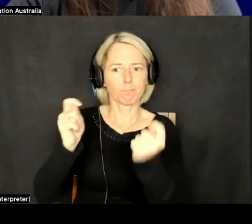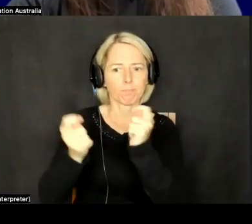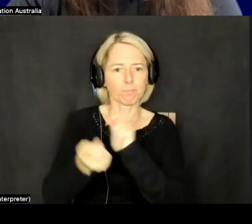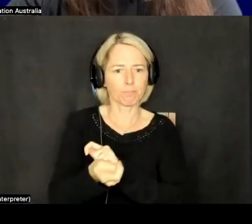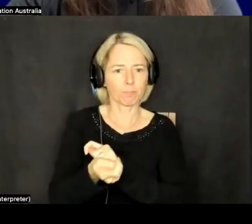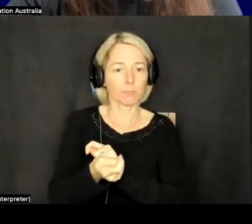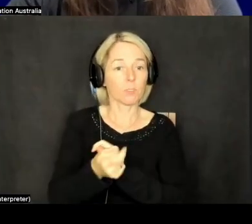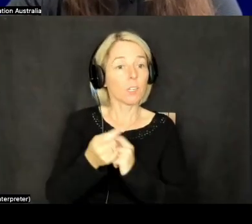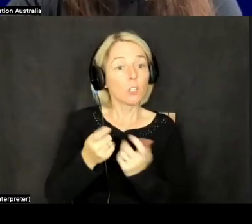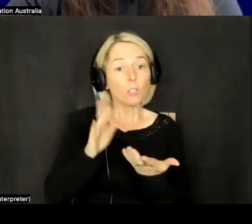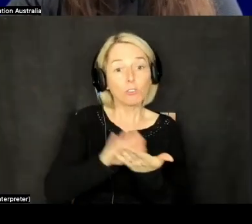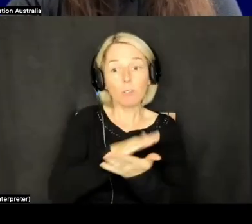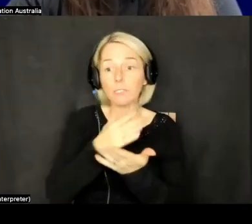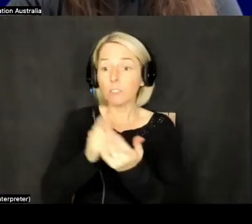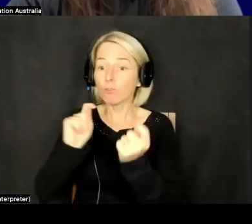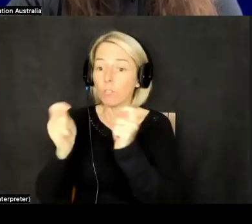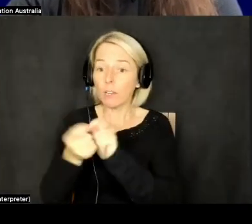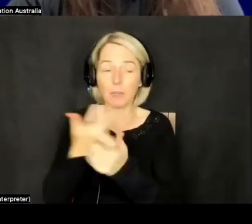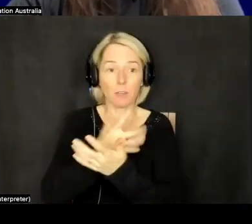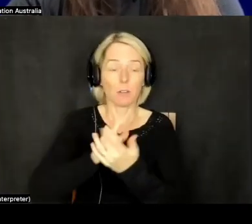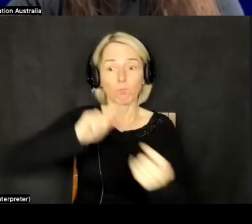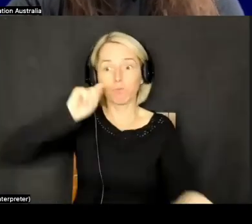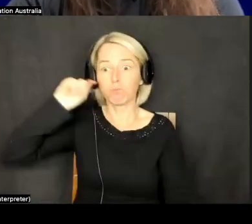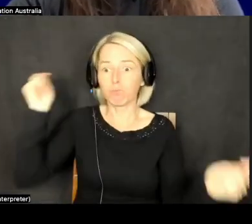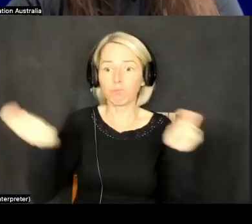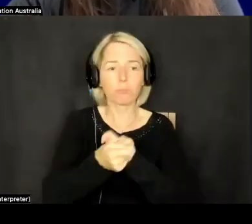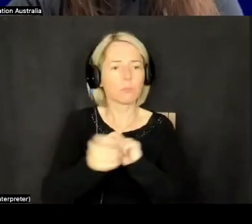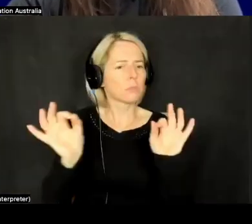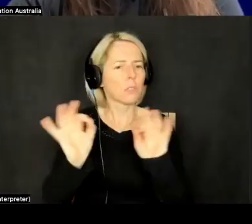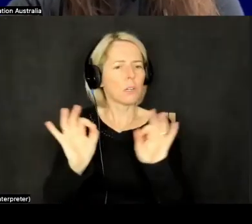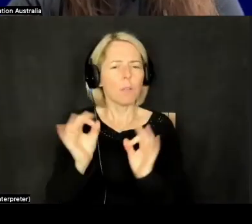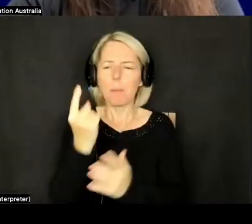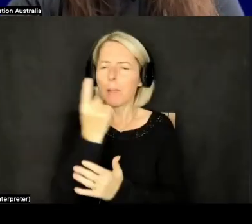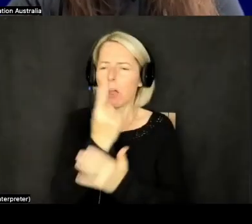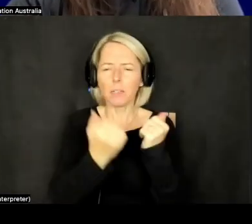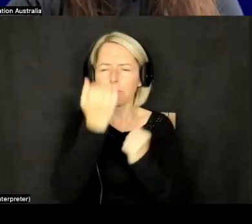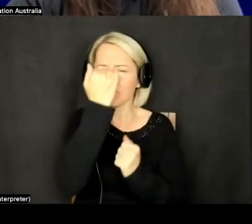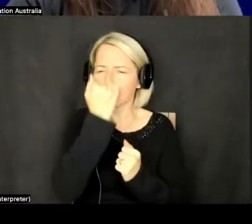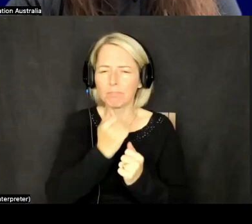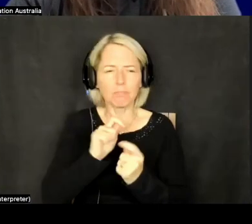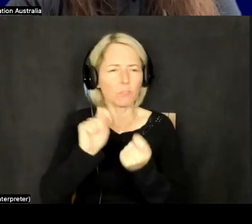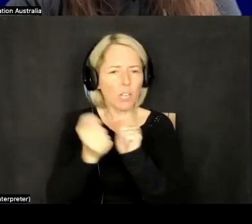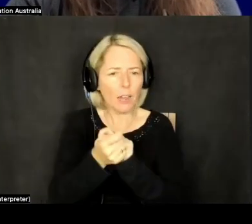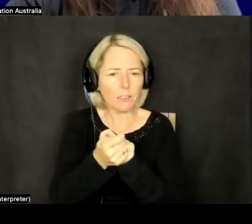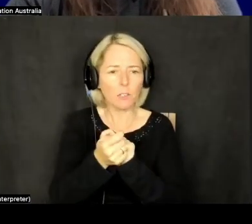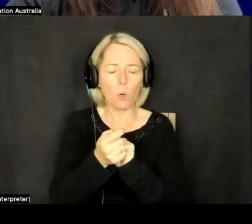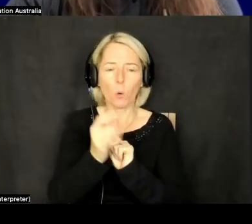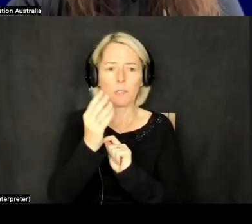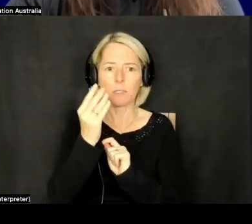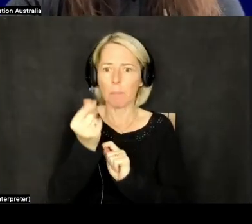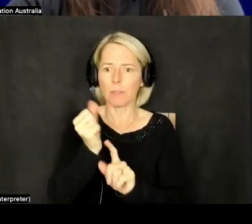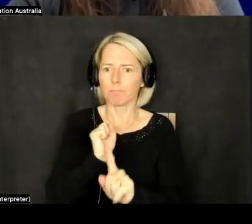big change. It just might mean a little change or something different is happening, something